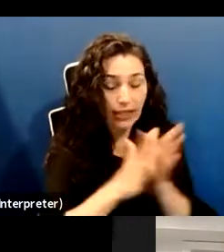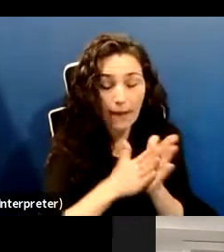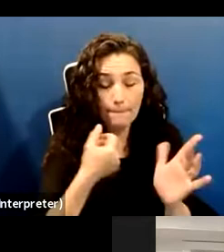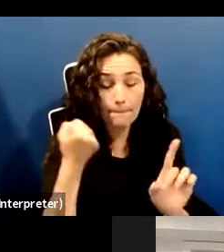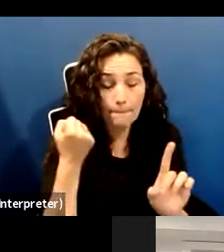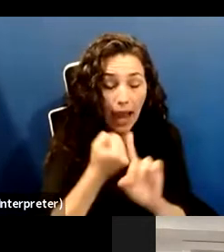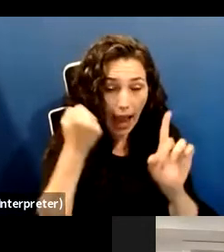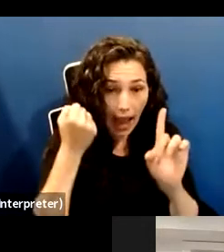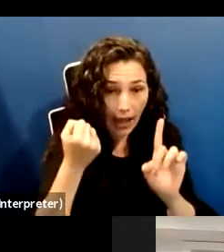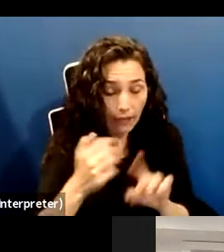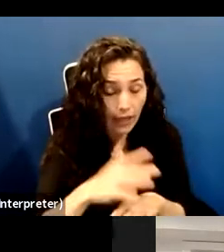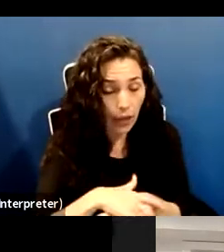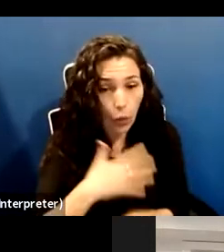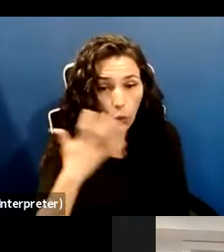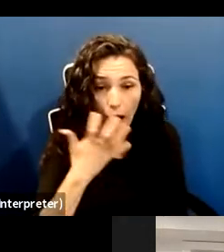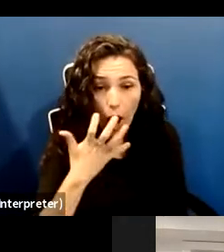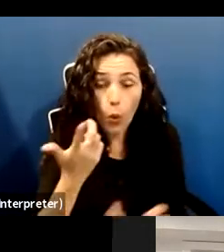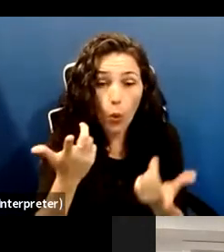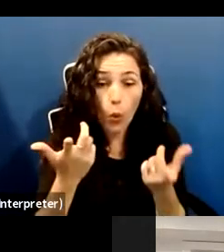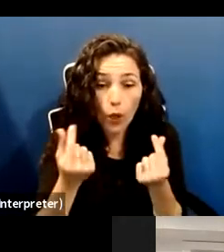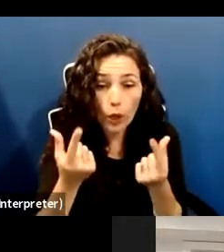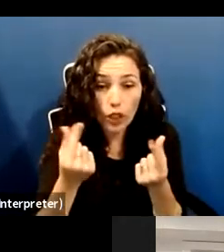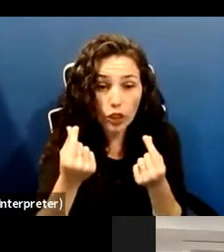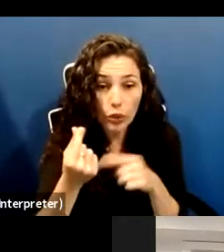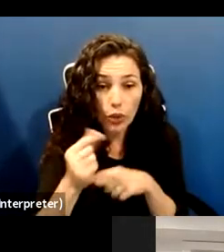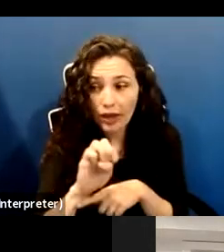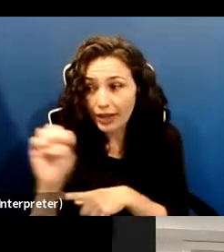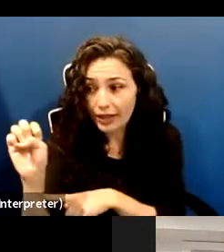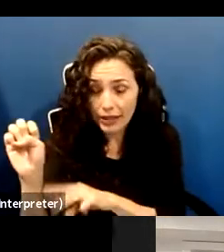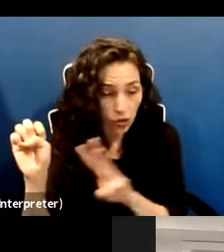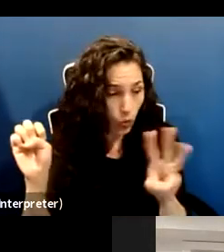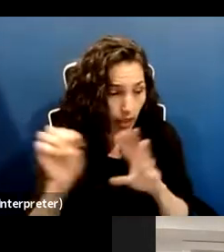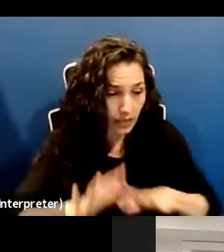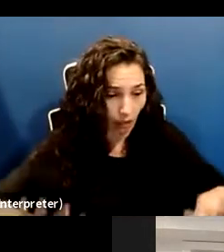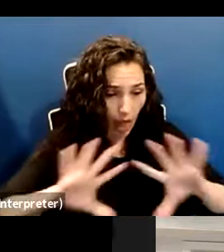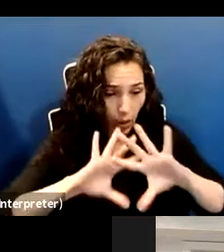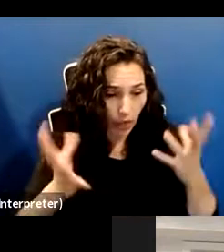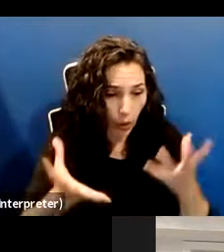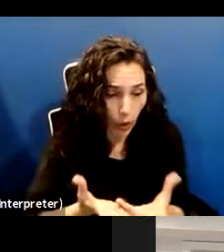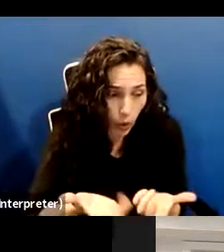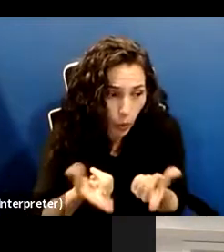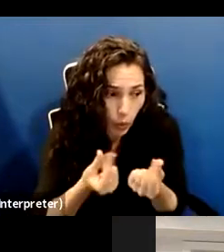from East to West around the world? And you have to prepare for it,